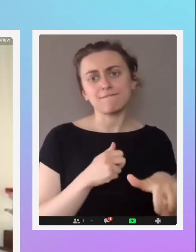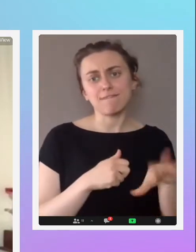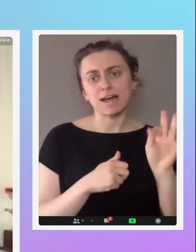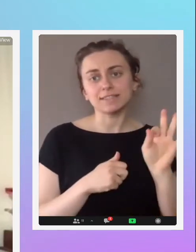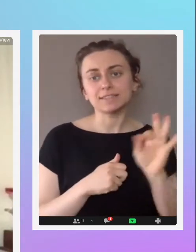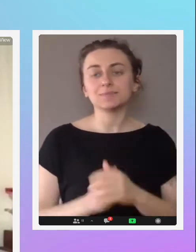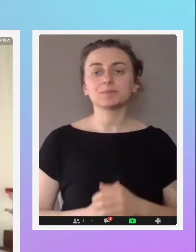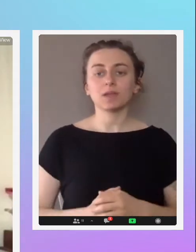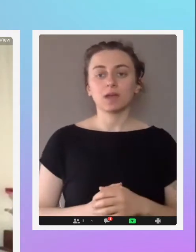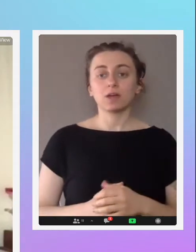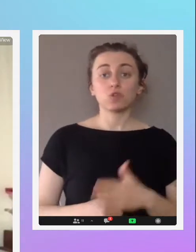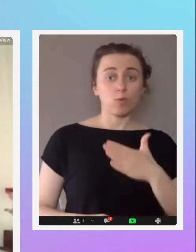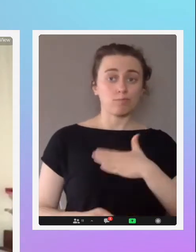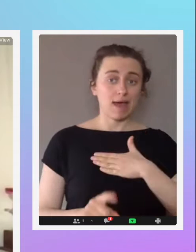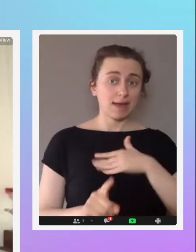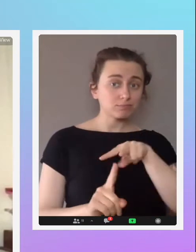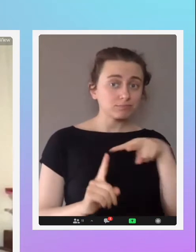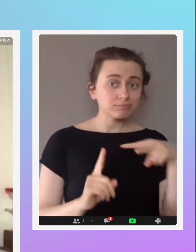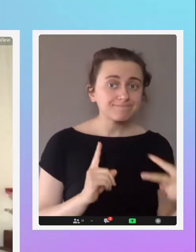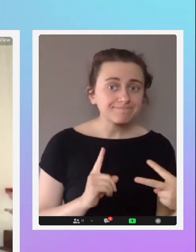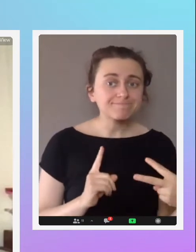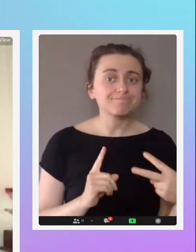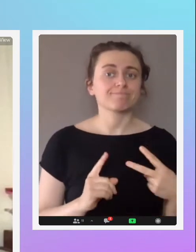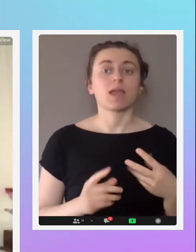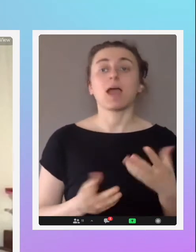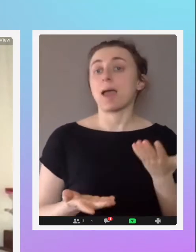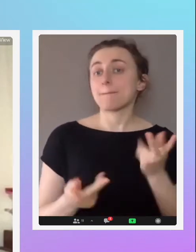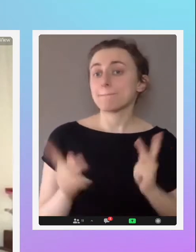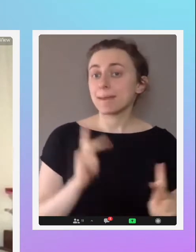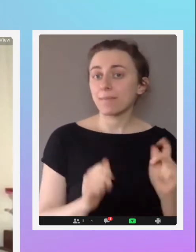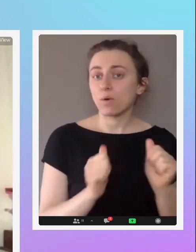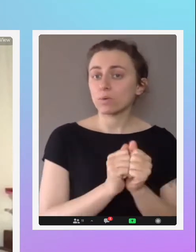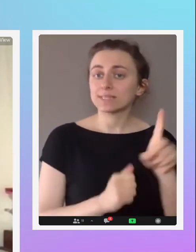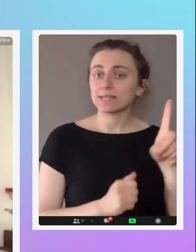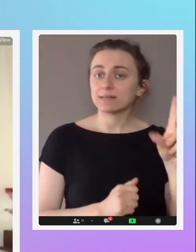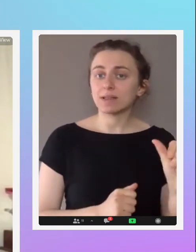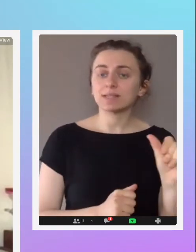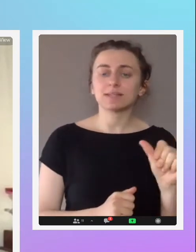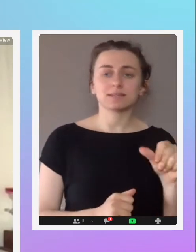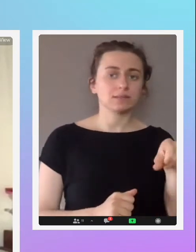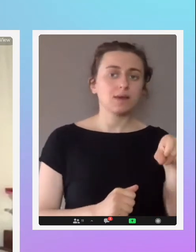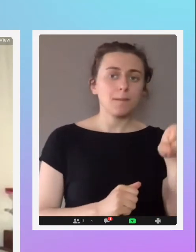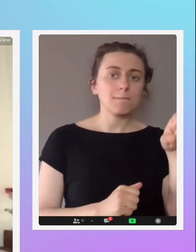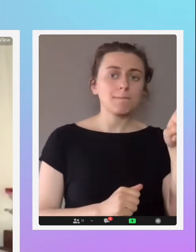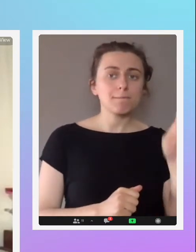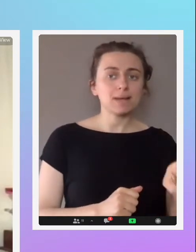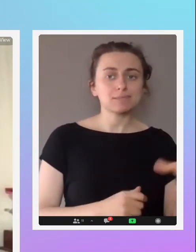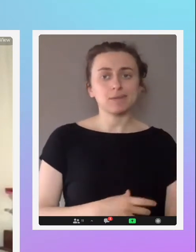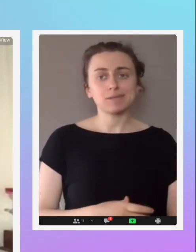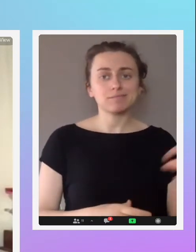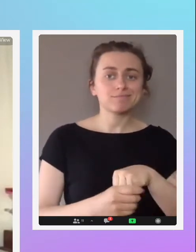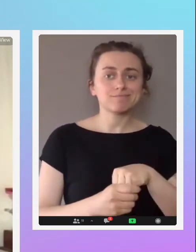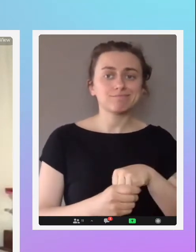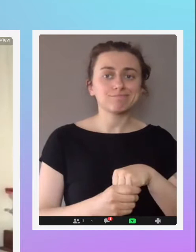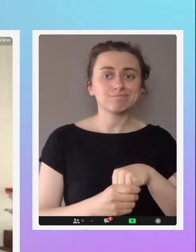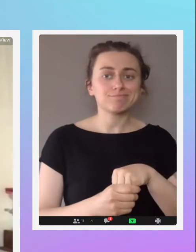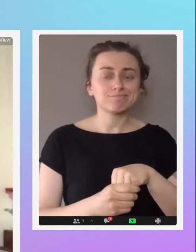with disabilities need to be part of the design equation. We need to listen to them and understand